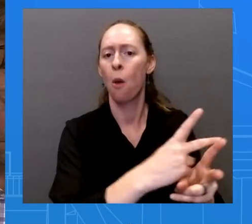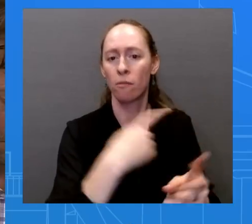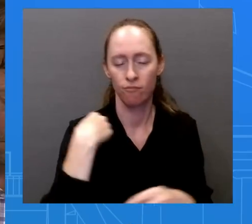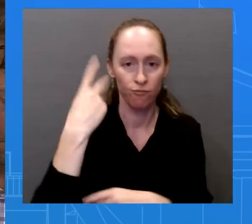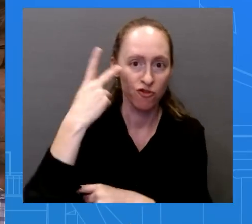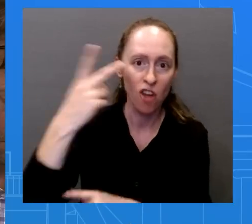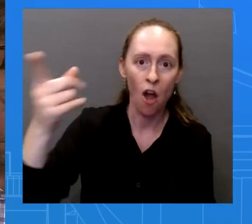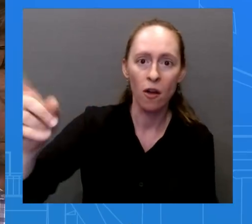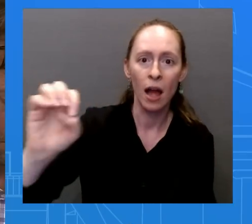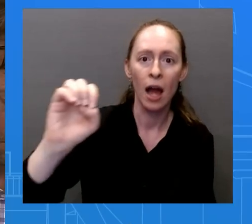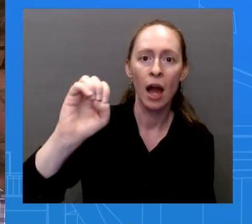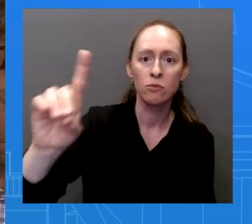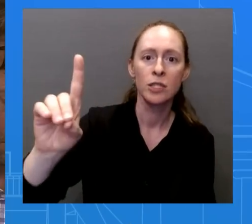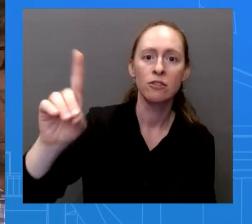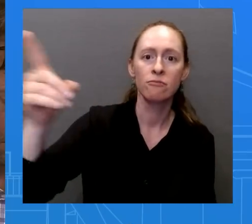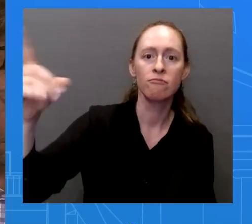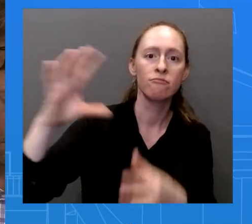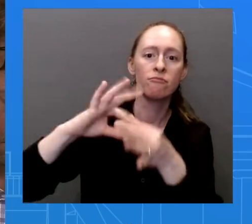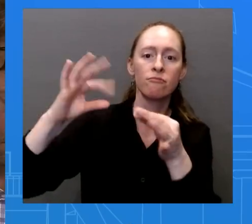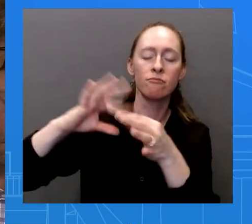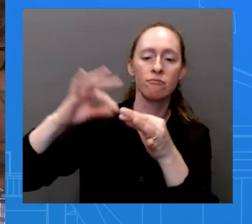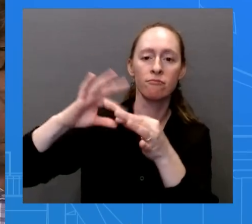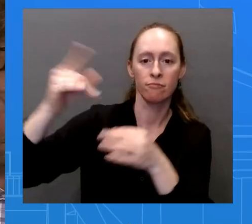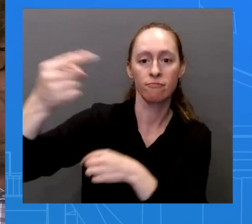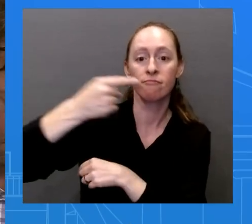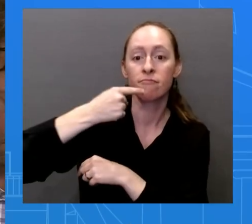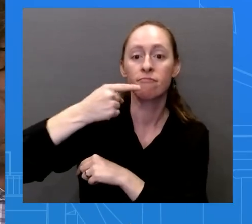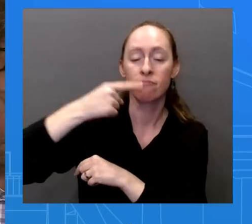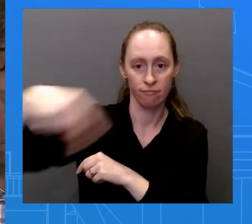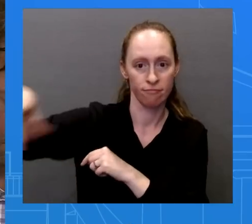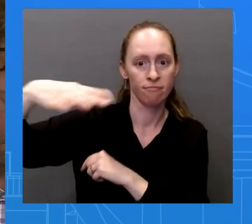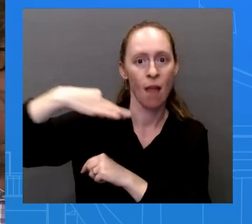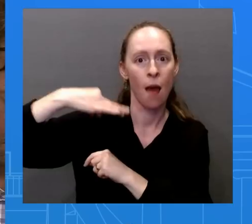Why -- if that application seems to be ready, why is it not live today?